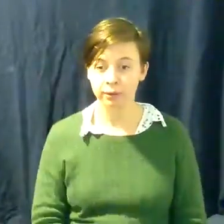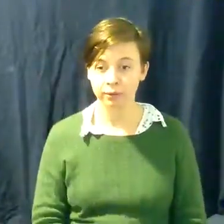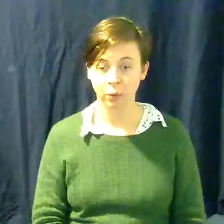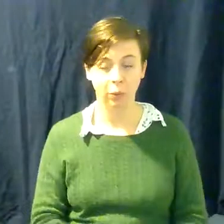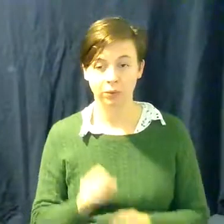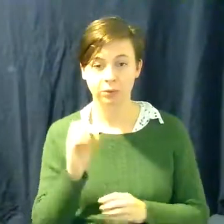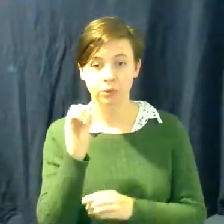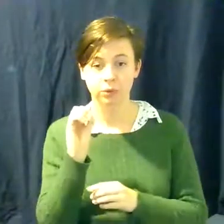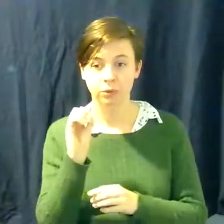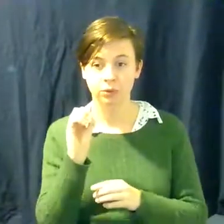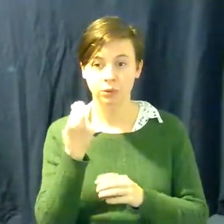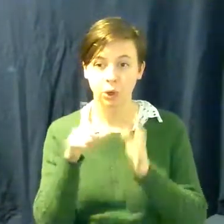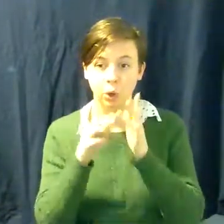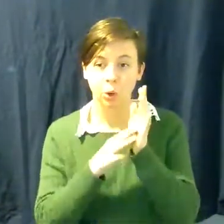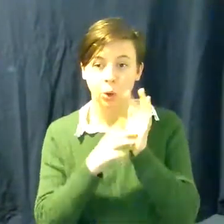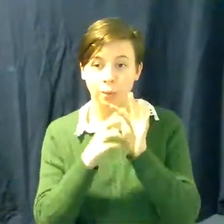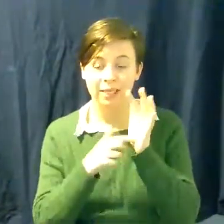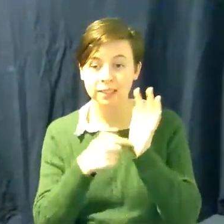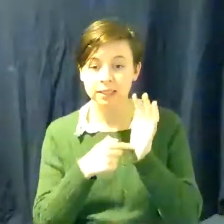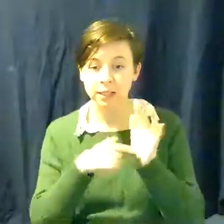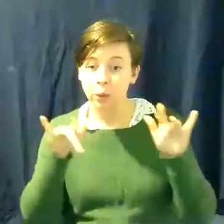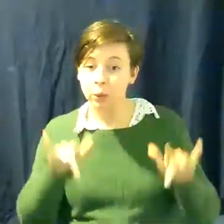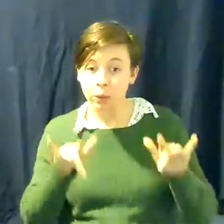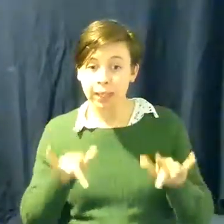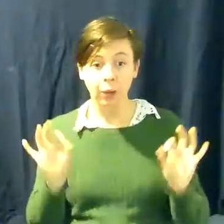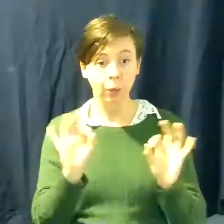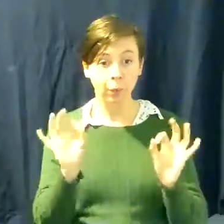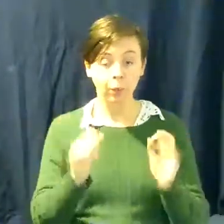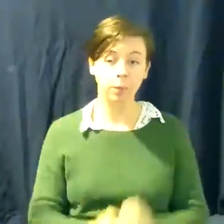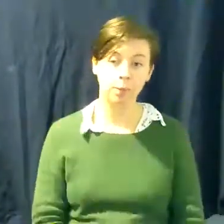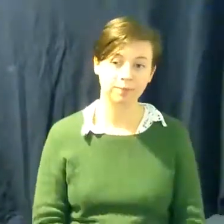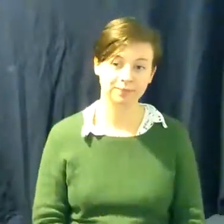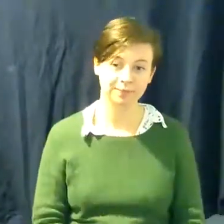and ask. Karen, have we got